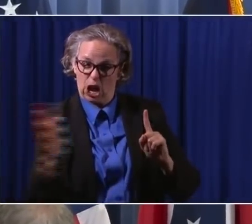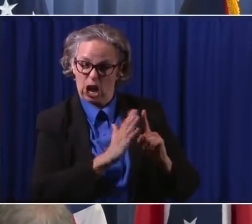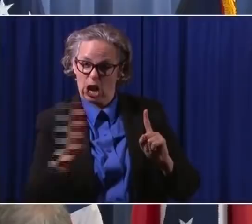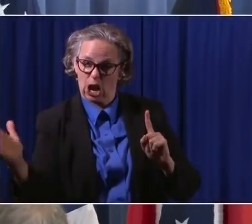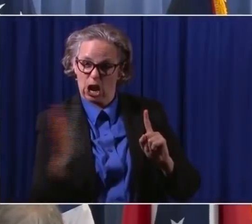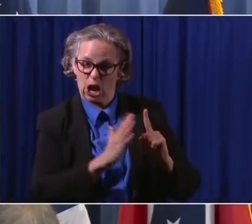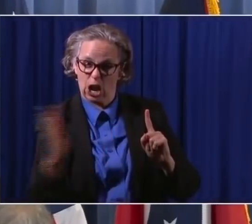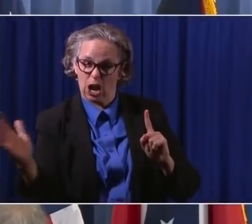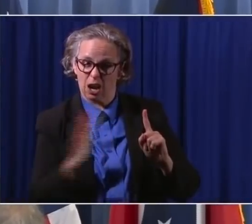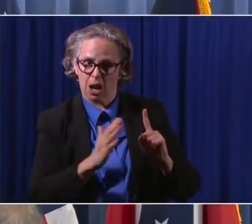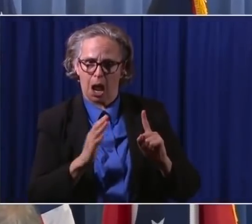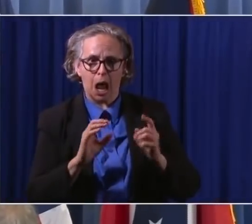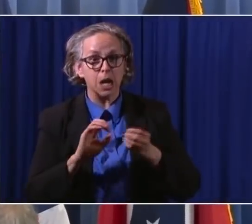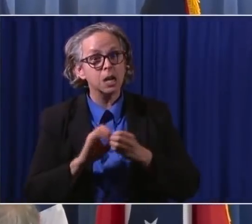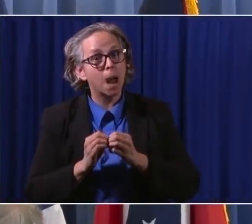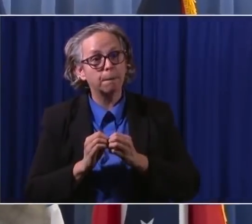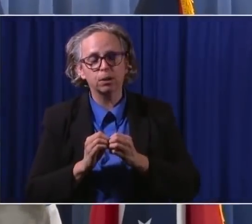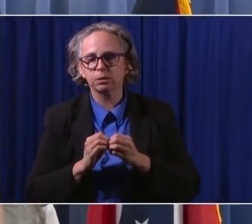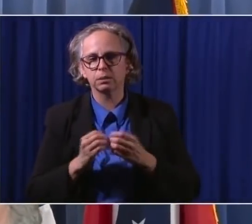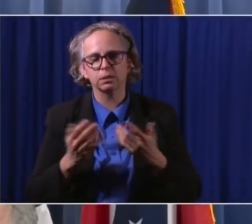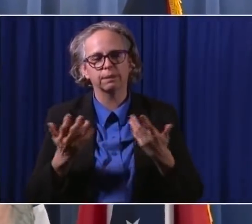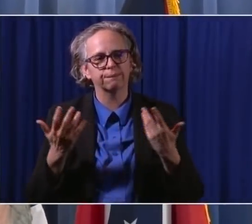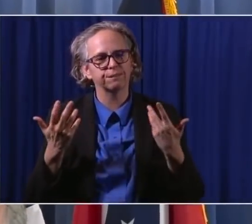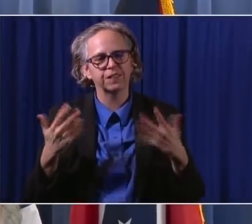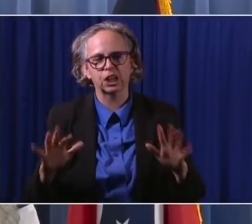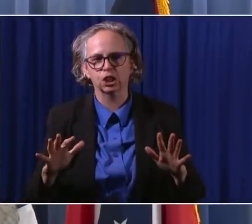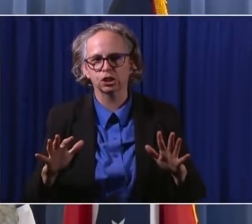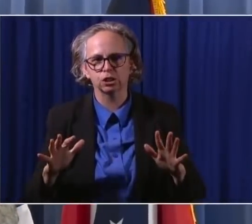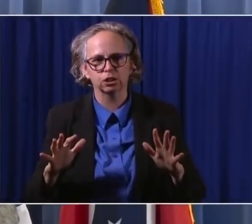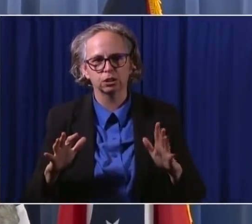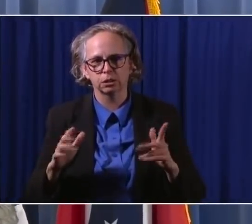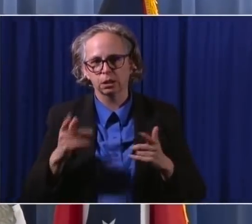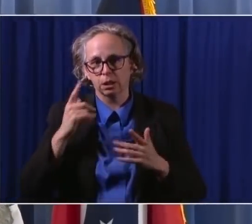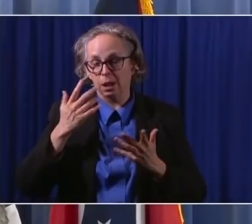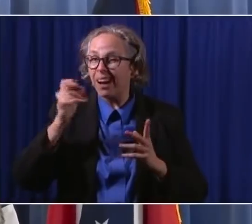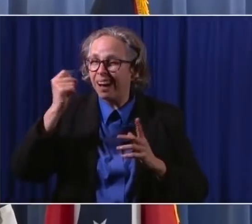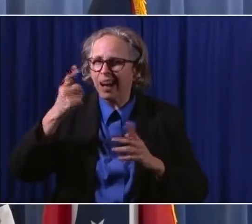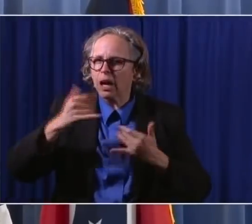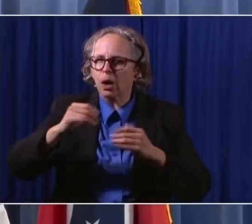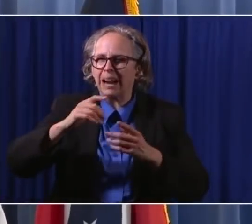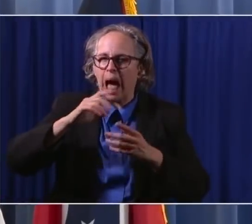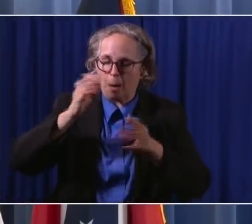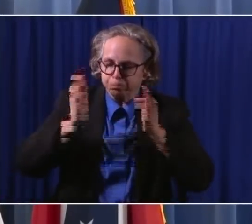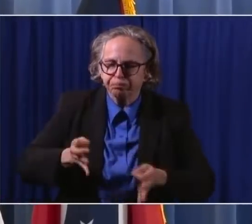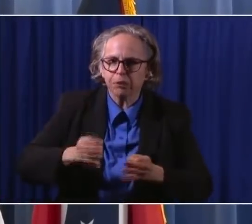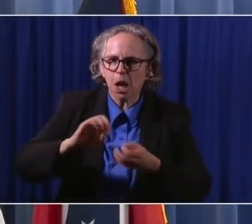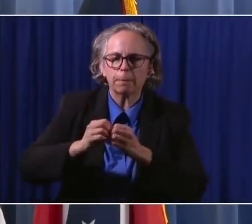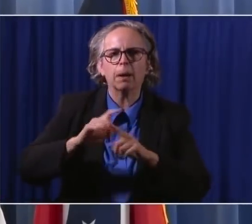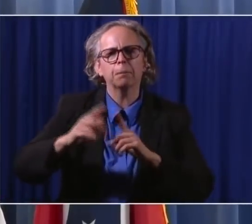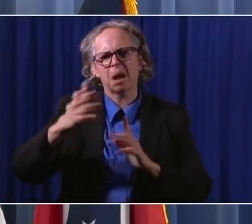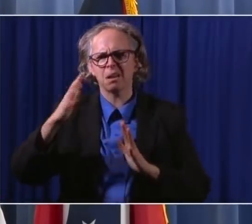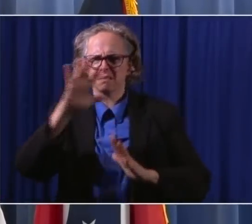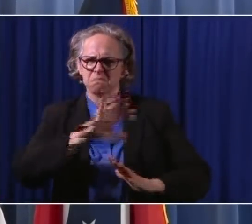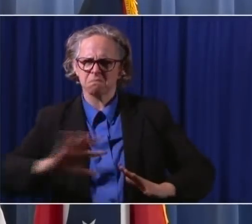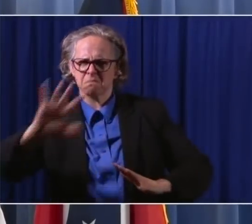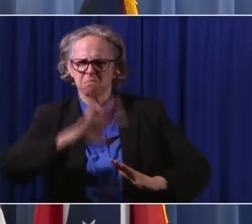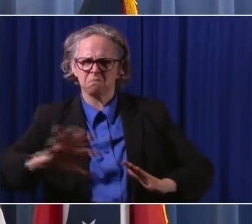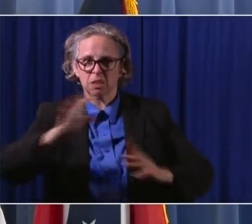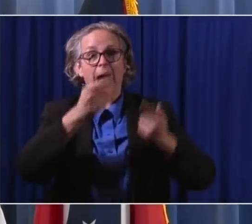THESE ARE SOME NUMBERS FROM FRANKLIN COUNTY AND YOU CAN SEE THE CHANGE. CASES HAVE BEEN INCREASING FROM JUNE 13TH THROUGH JULY 3RD. AND WHAT WE POINT OUT ON THESE